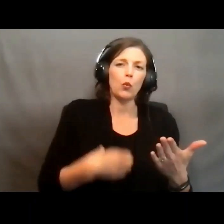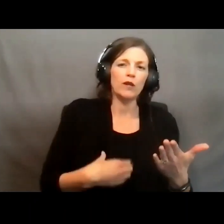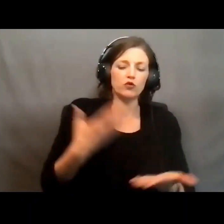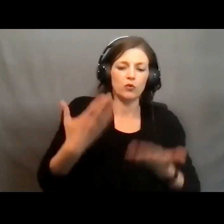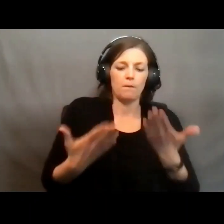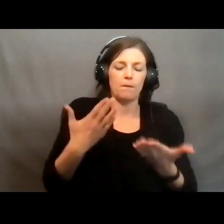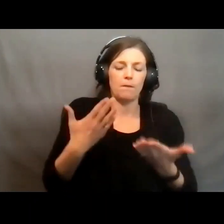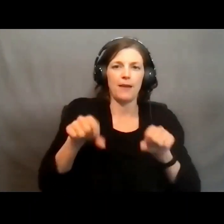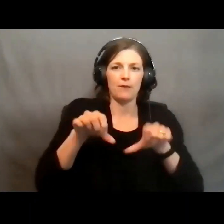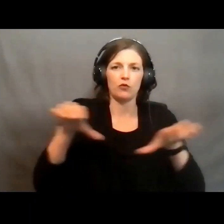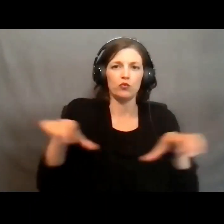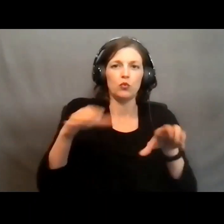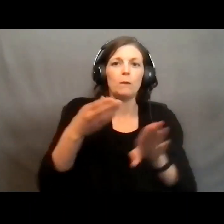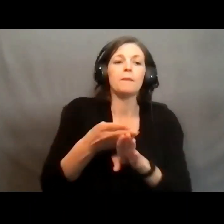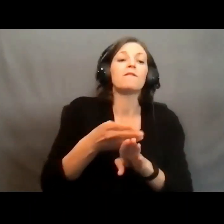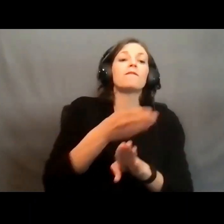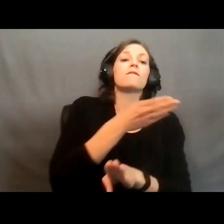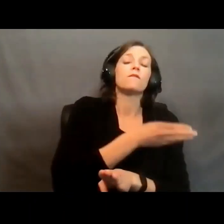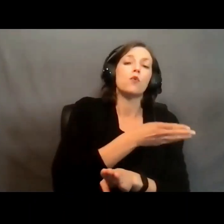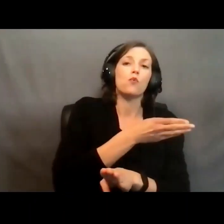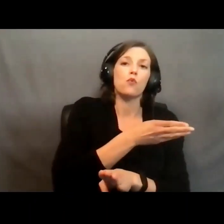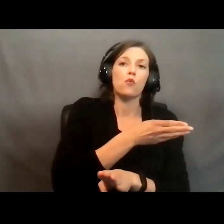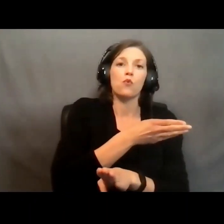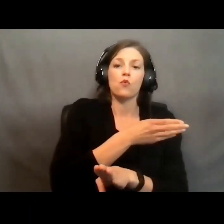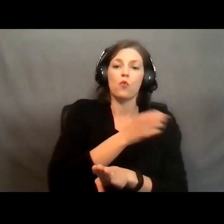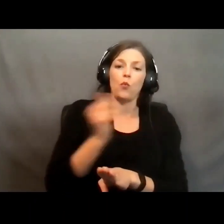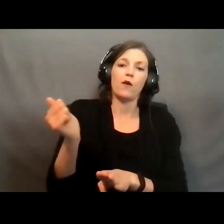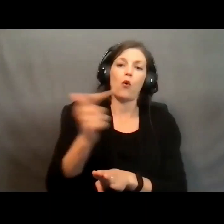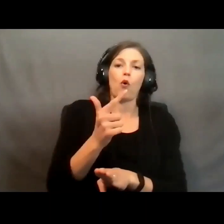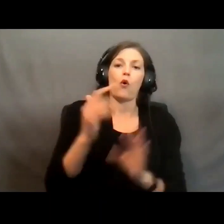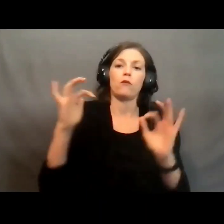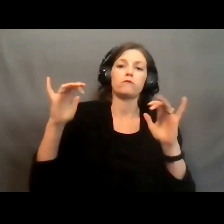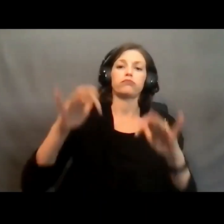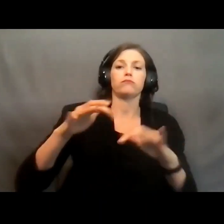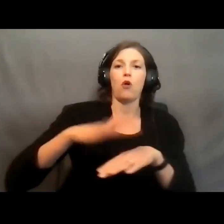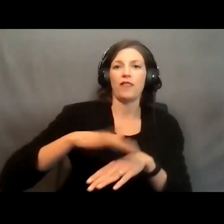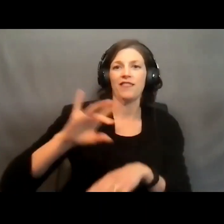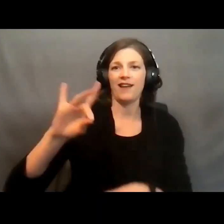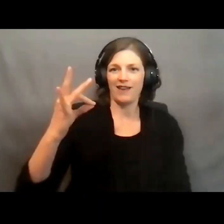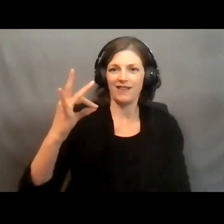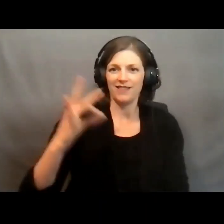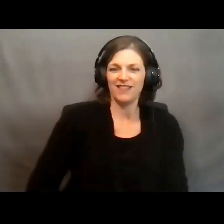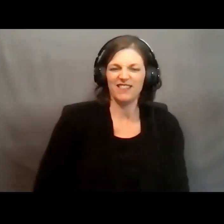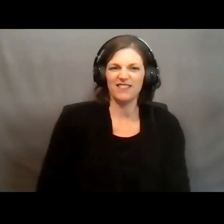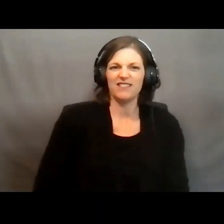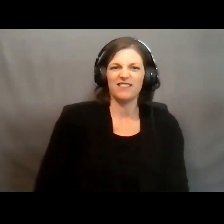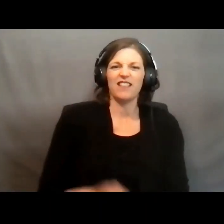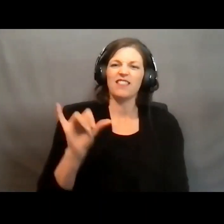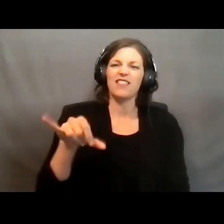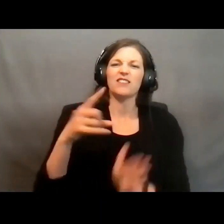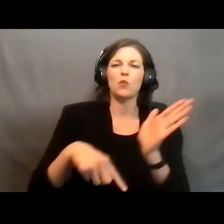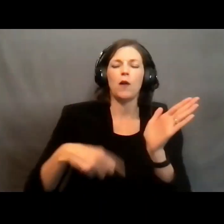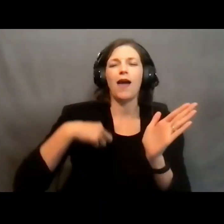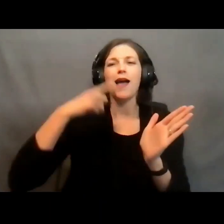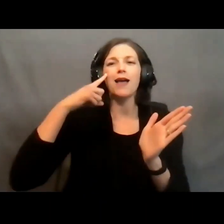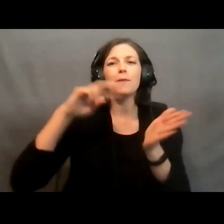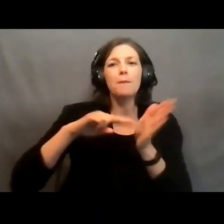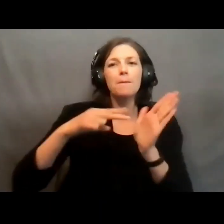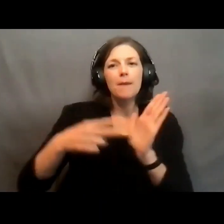13:43:16 before we all get together on the eighth 13:43:20 . That's what I meant 13:43:24 right we will have these